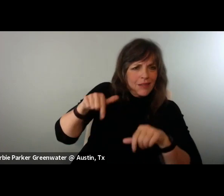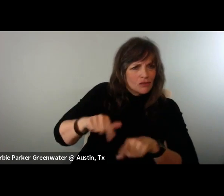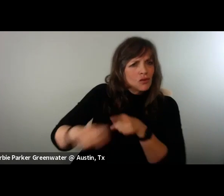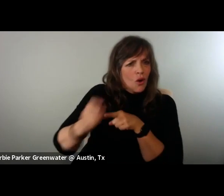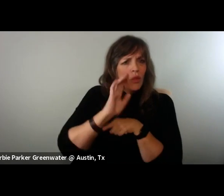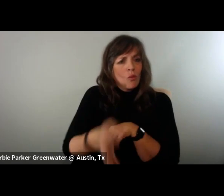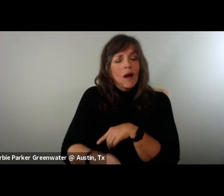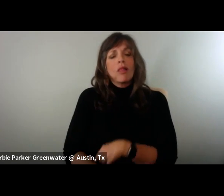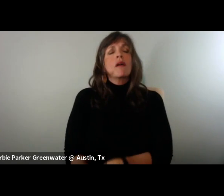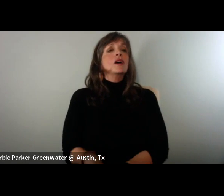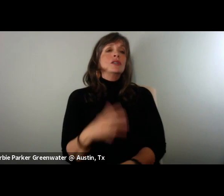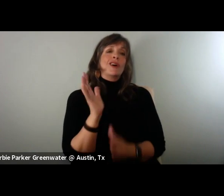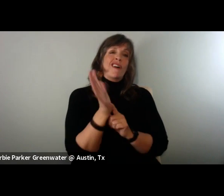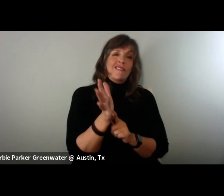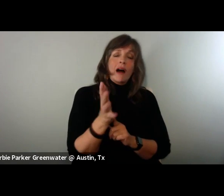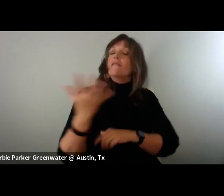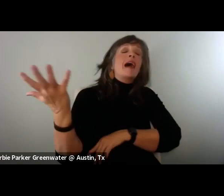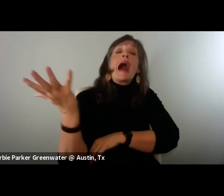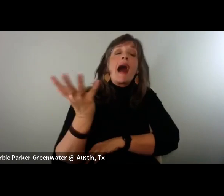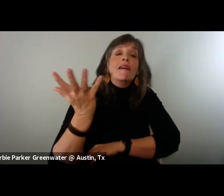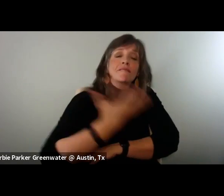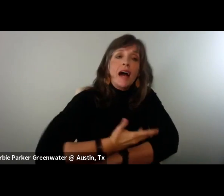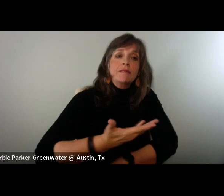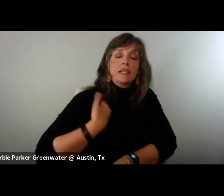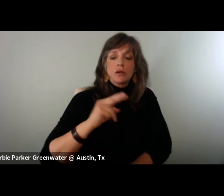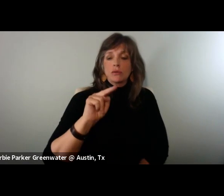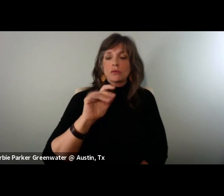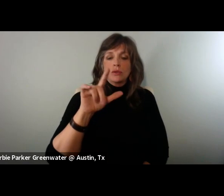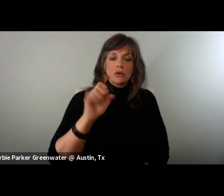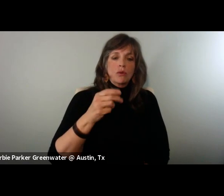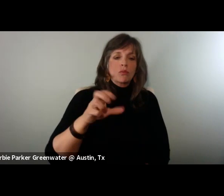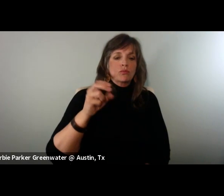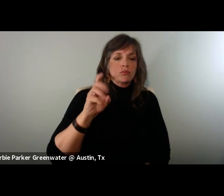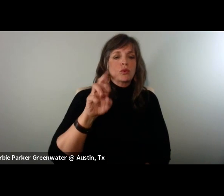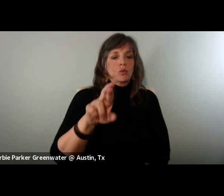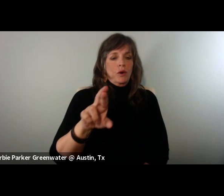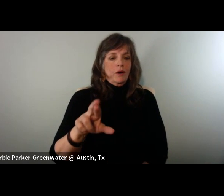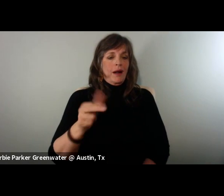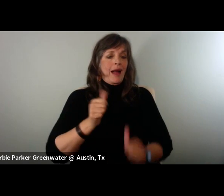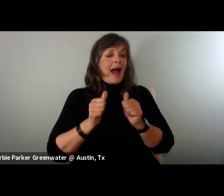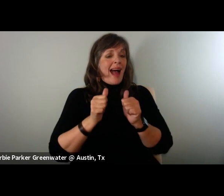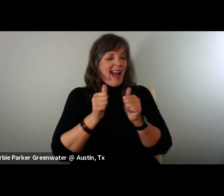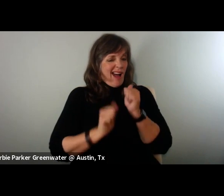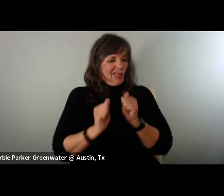So five days ago, Nicole Brewer, a theater artist and anti-racist facilitator, put out a call for solidarity-building